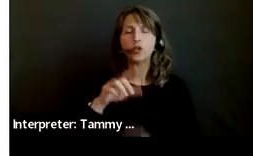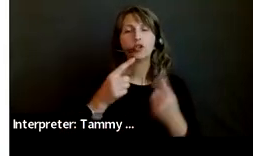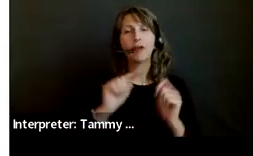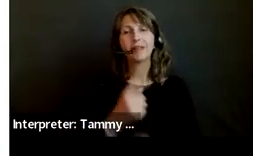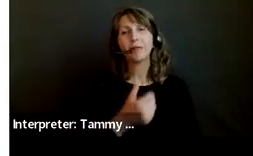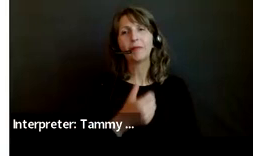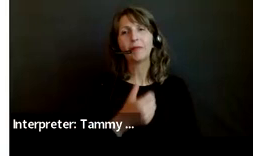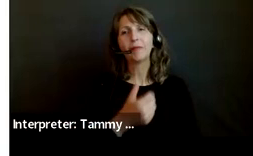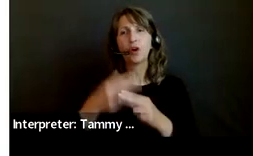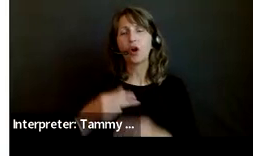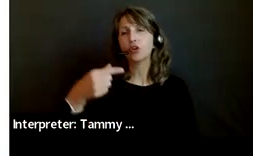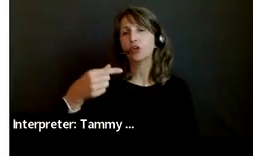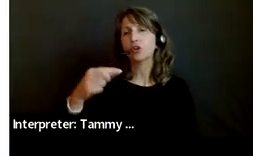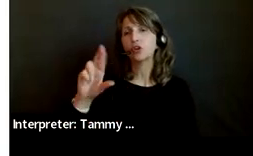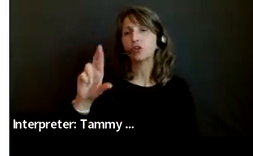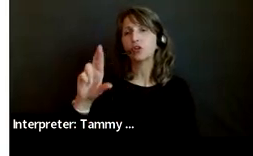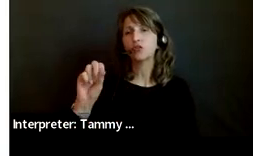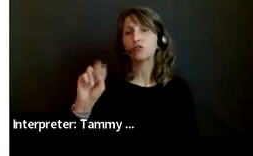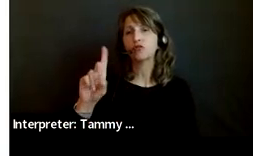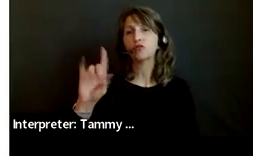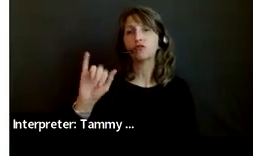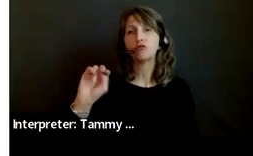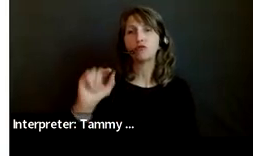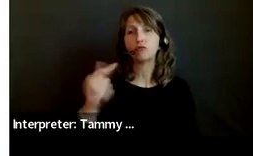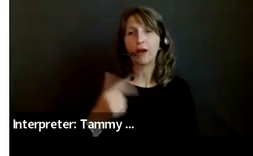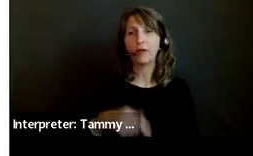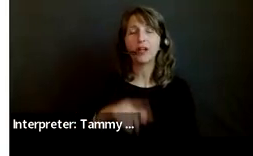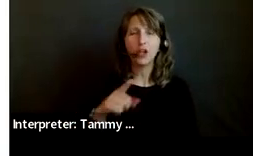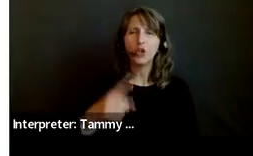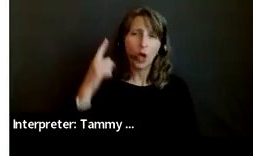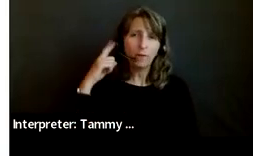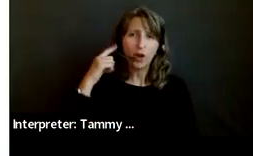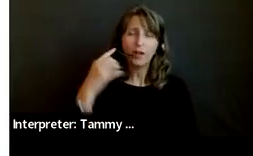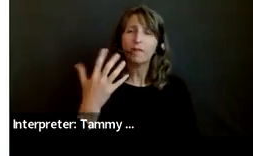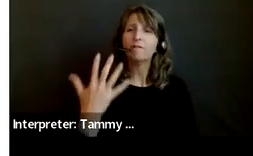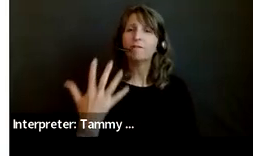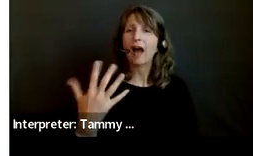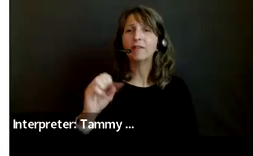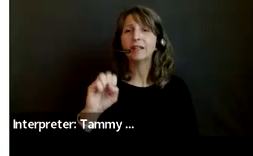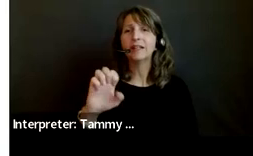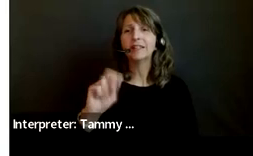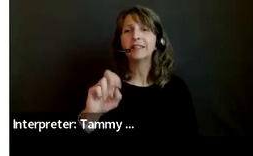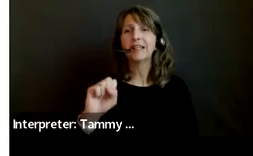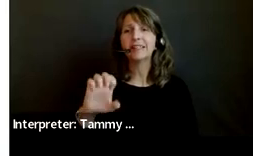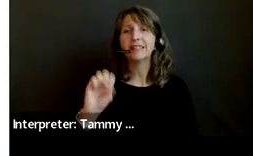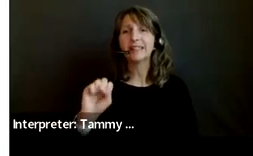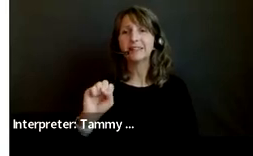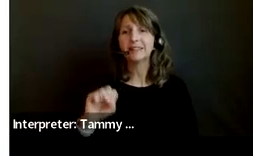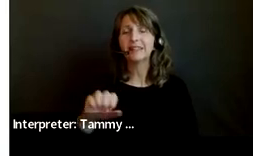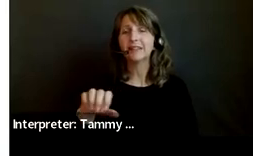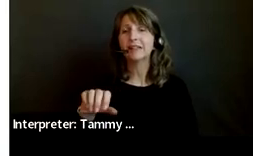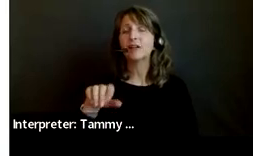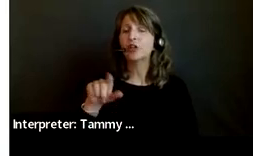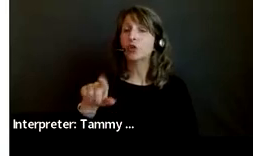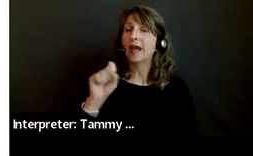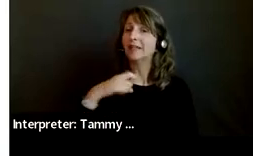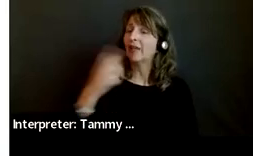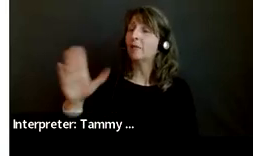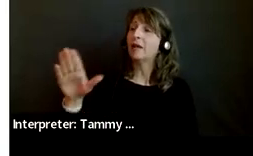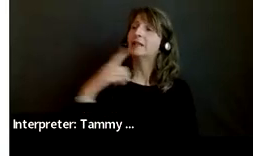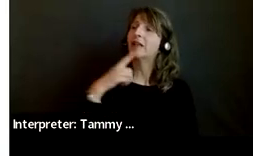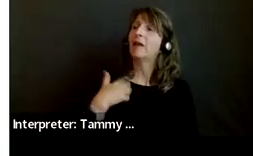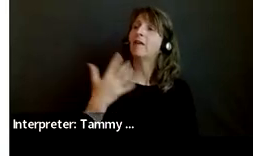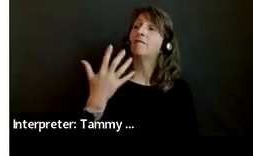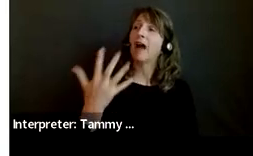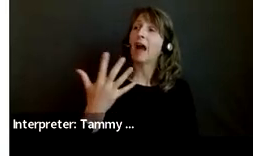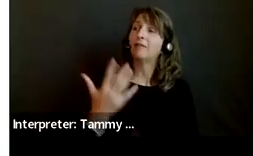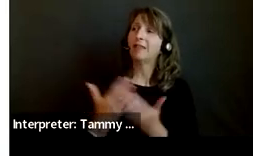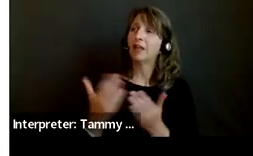I'm sure most people here have heard of, you know, the 5 senses grounding exercise where you would say name 5 things you can see in the room with your right now.